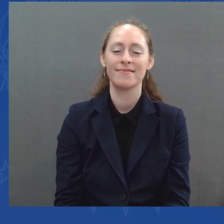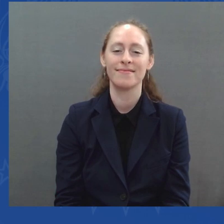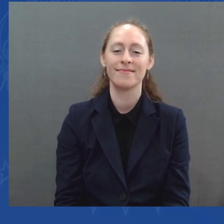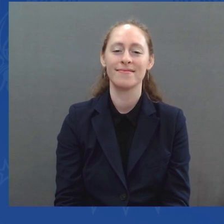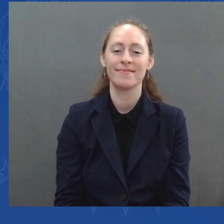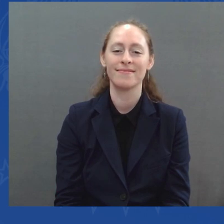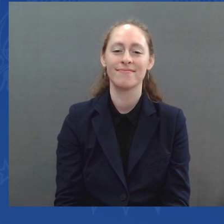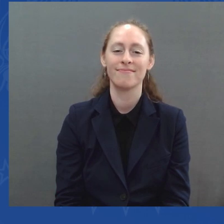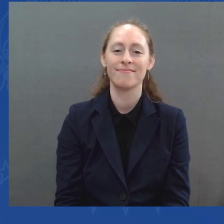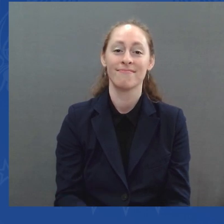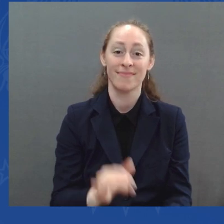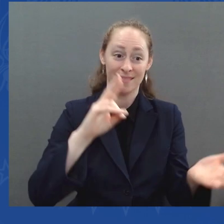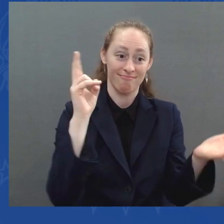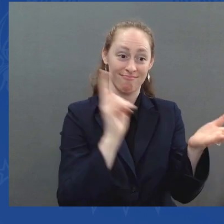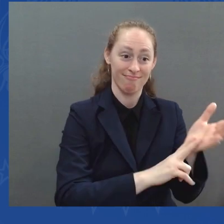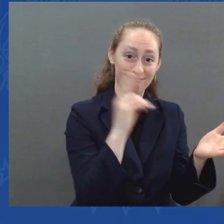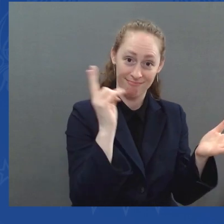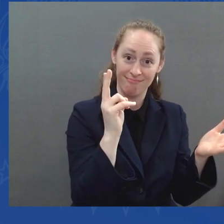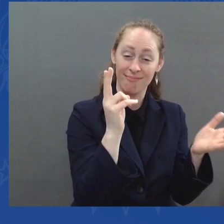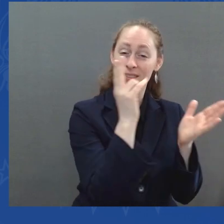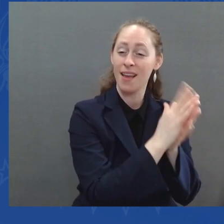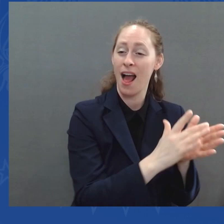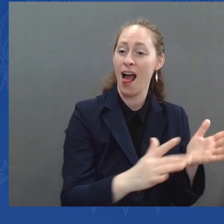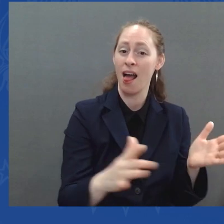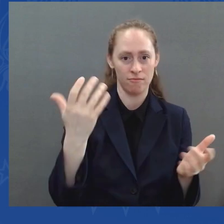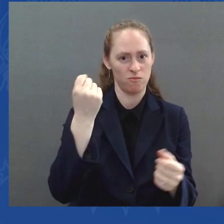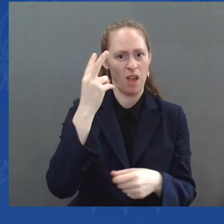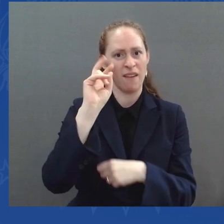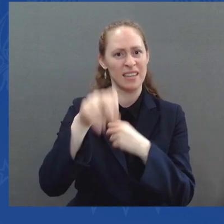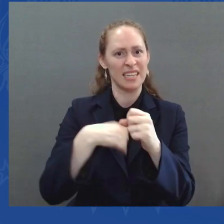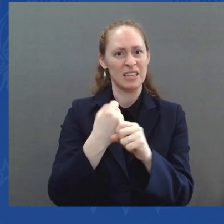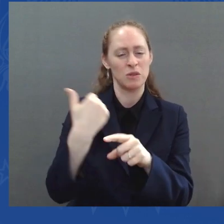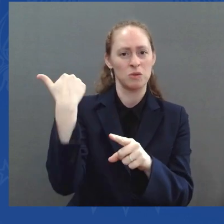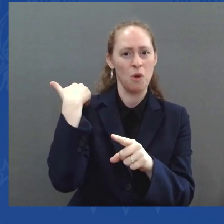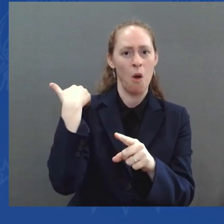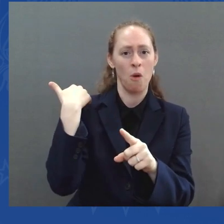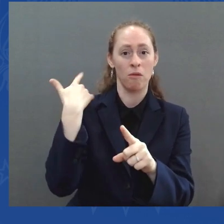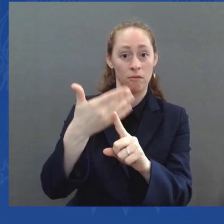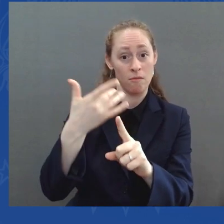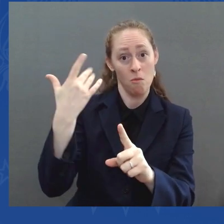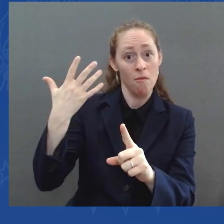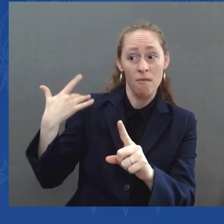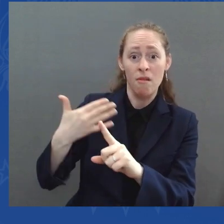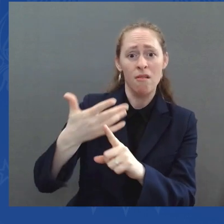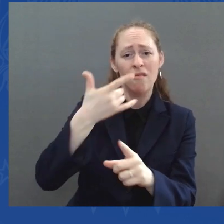affordable healthcare to more than 30 million Americans. Yes.